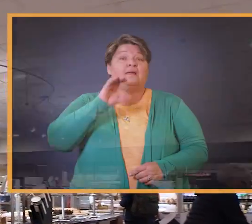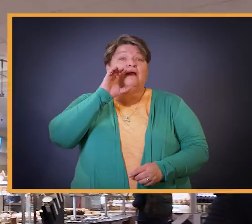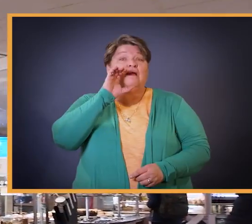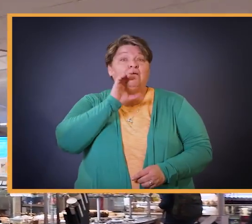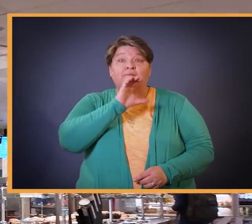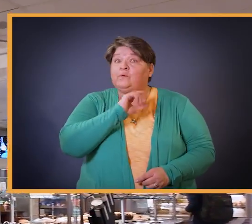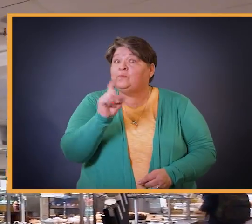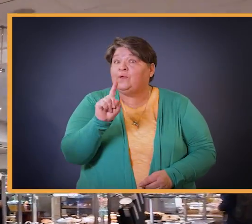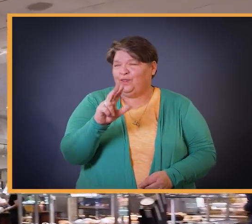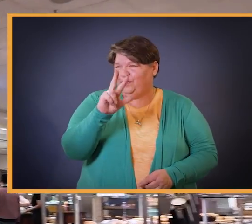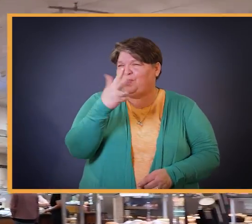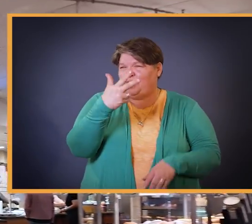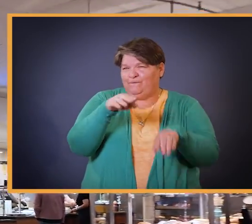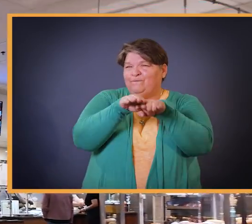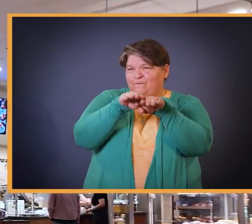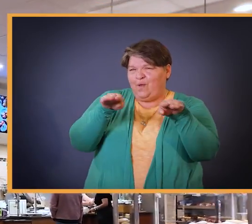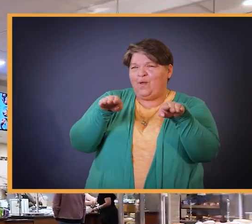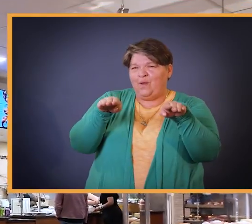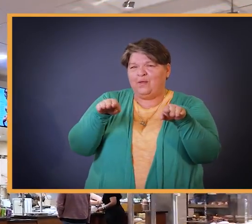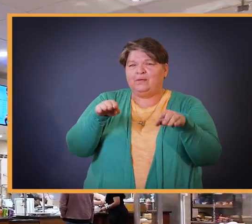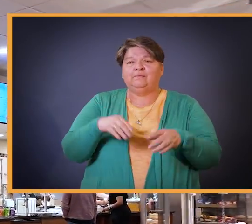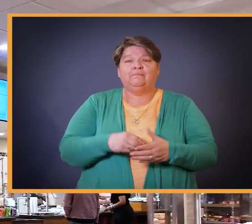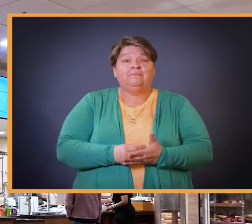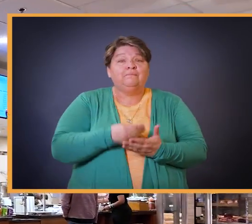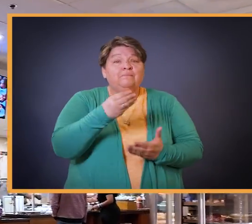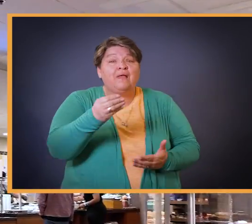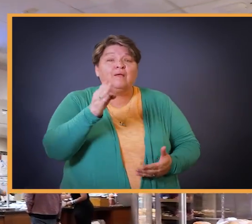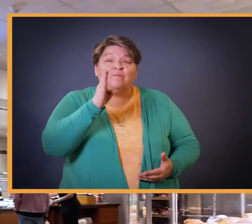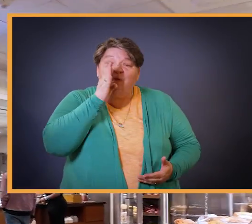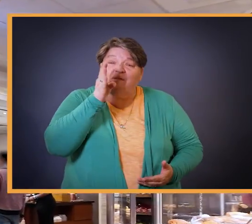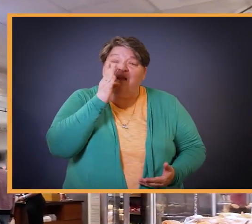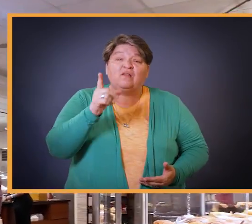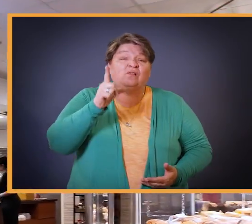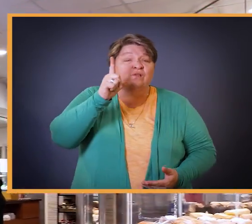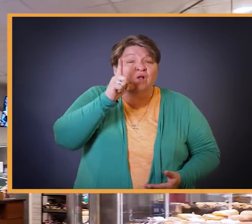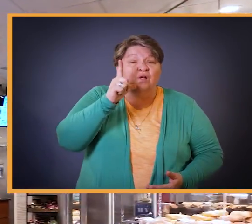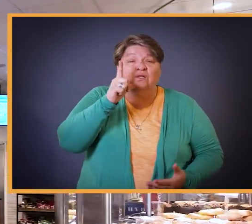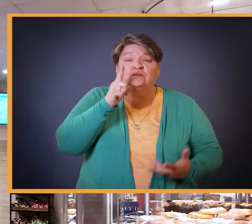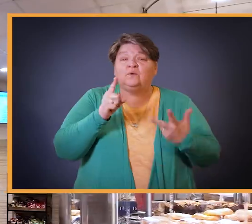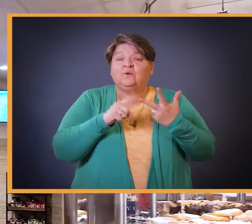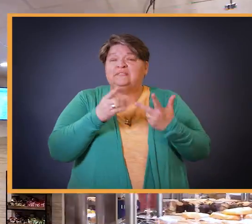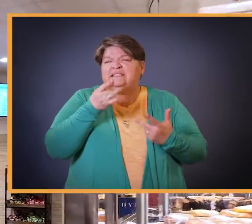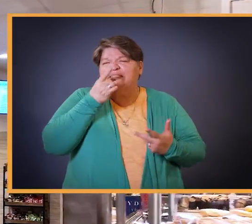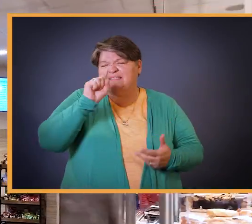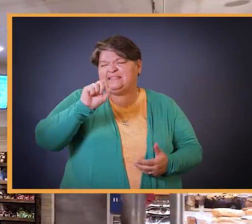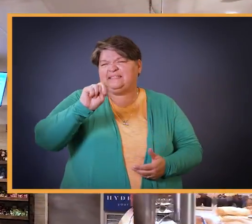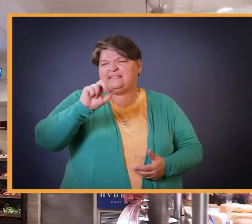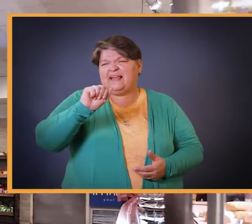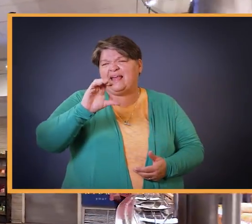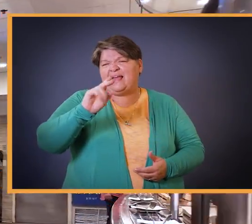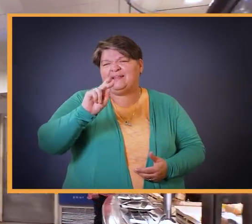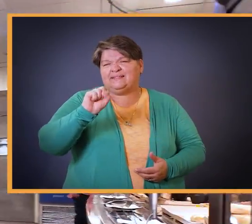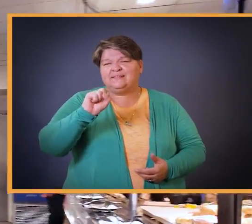Breakfast, lunch and snacks can be purchased in the Lavine Dining Pavilion on floor three of the Yawkey building.